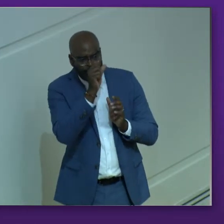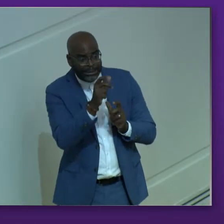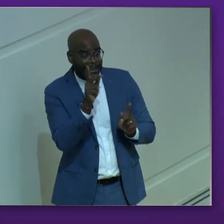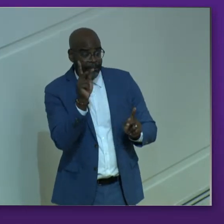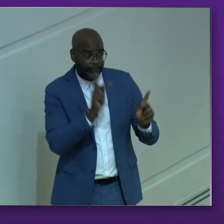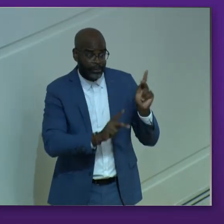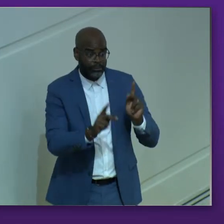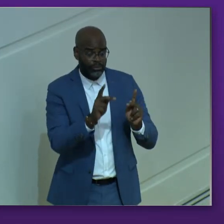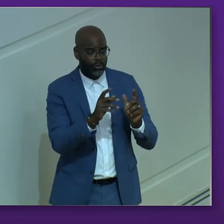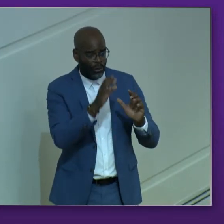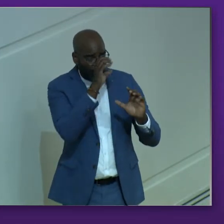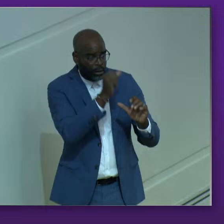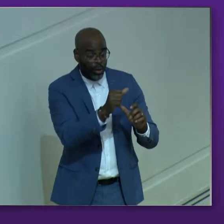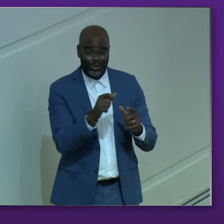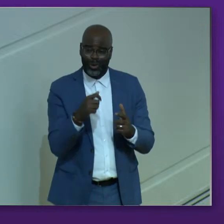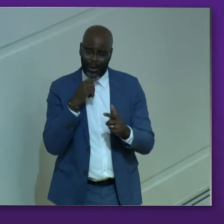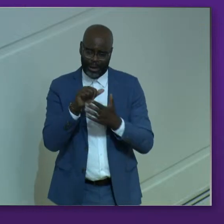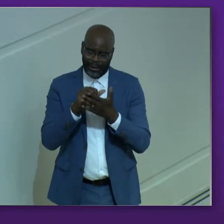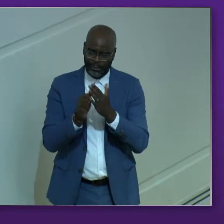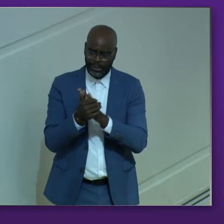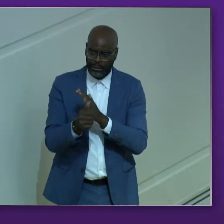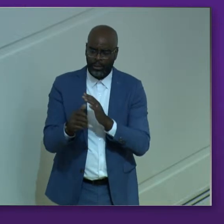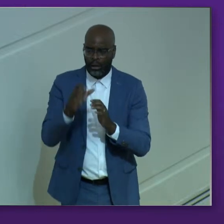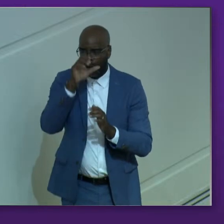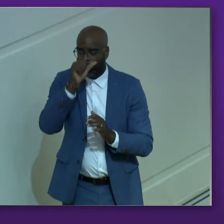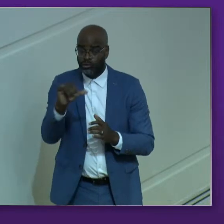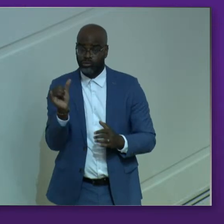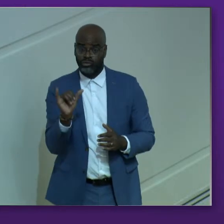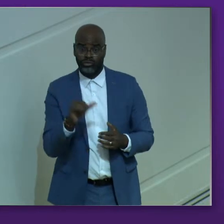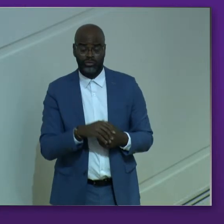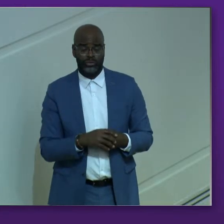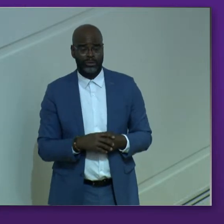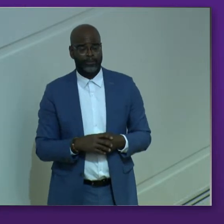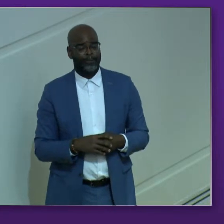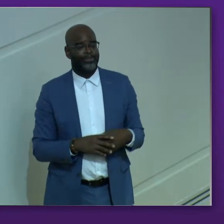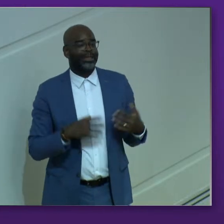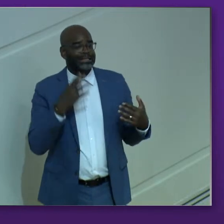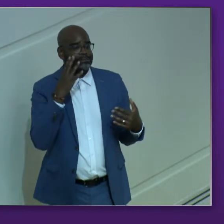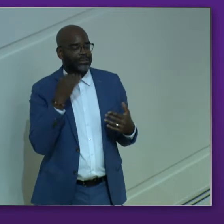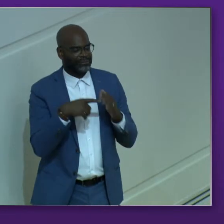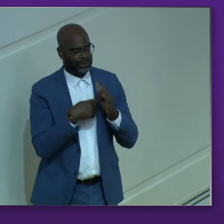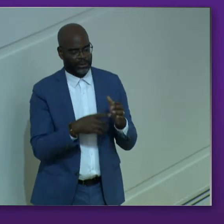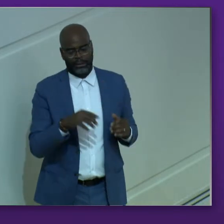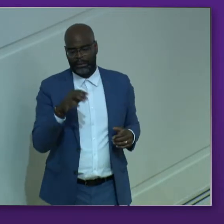DOZENS OF EXPERIENTIAL LEARNING OFFERINGS AT THE COLLEGE BUILD INTEREST IN OUR PEOPLE AND OUR